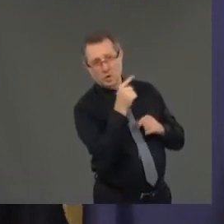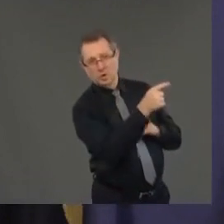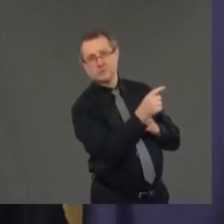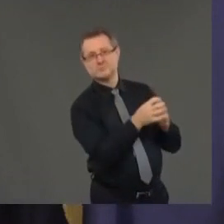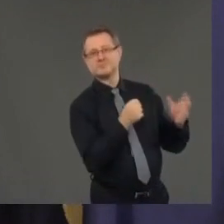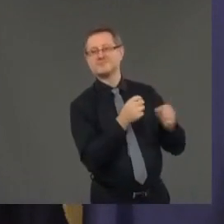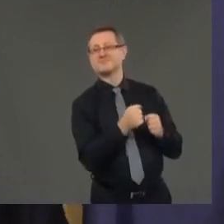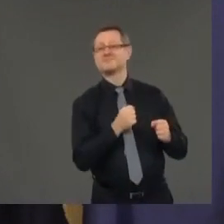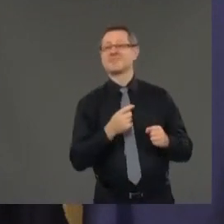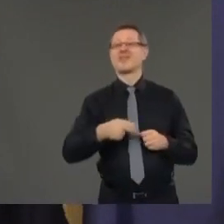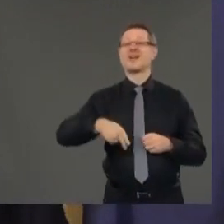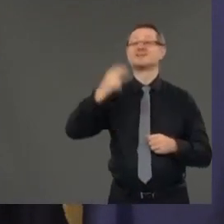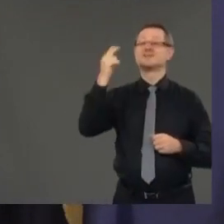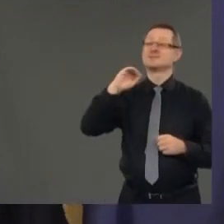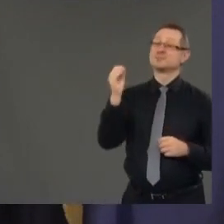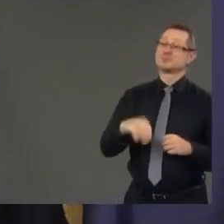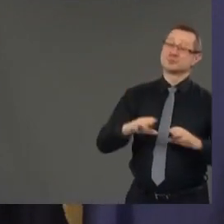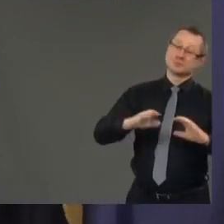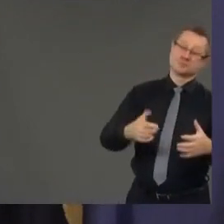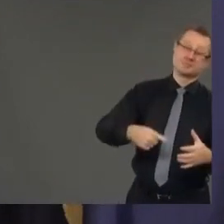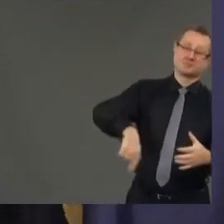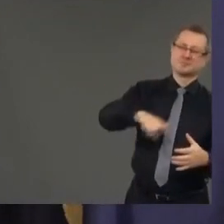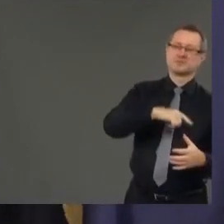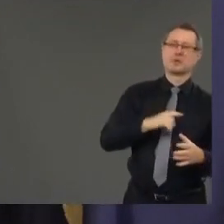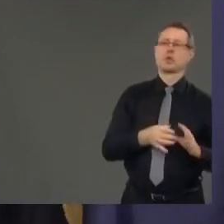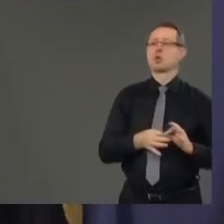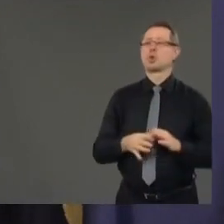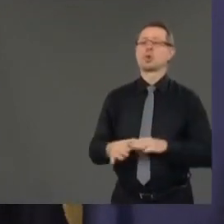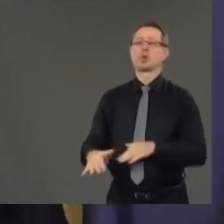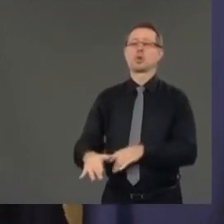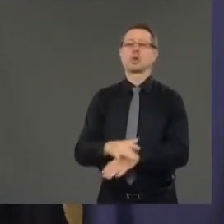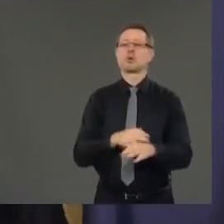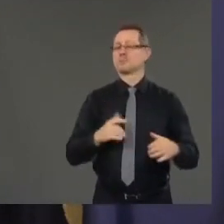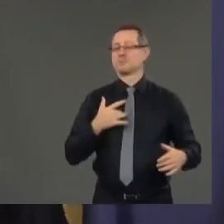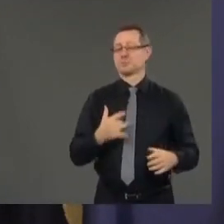BAR OR A RESTAURANT. THAT'S WHY THE OVERWHELMING